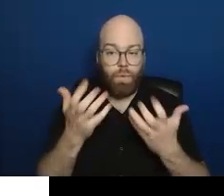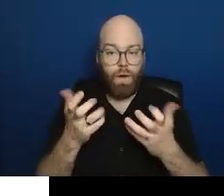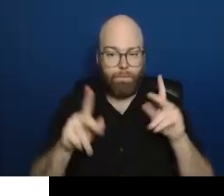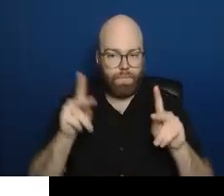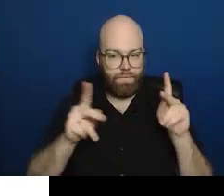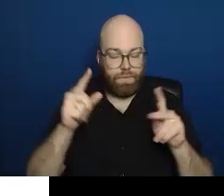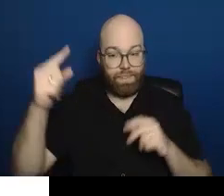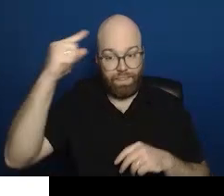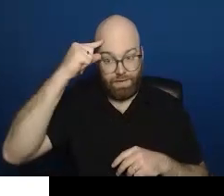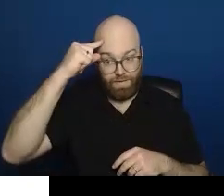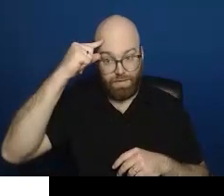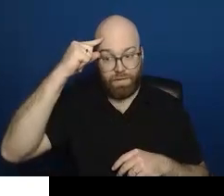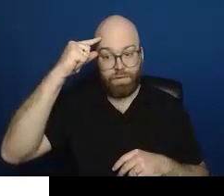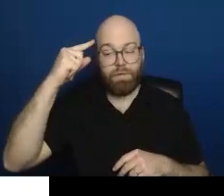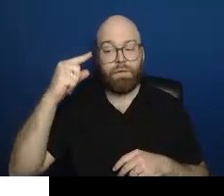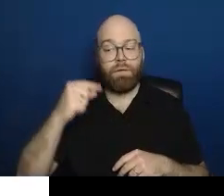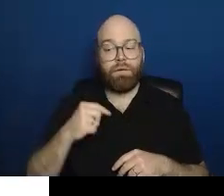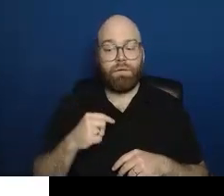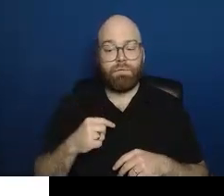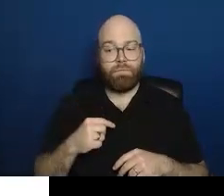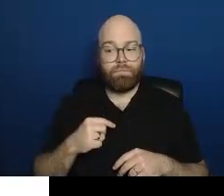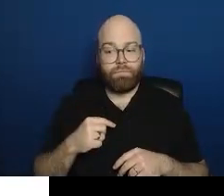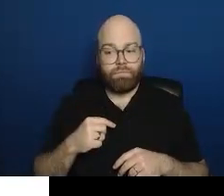we do have a high volume of, people. We service.